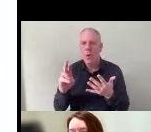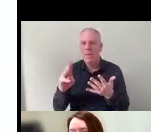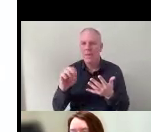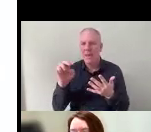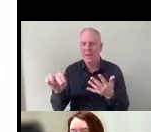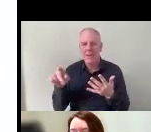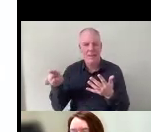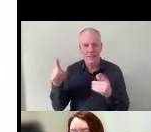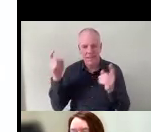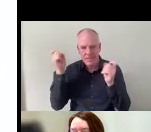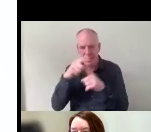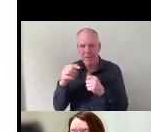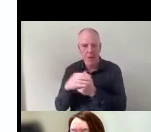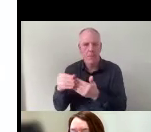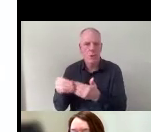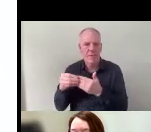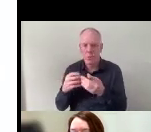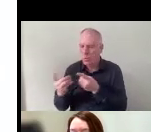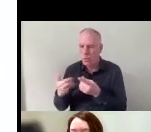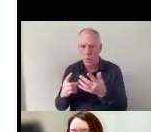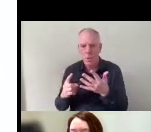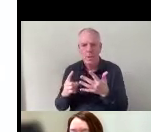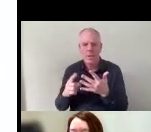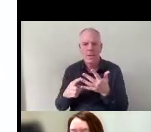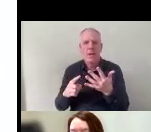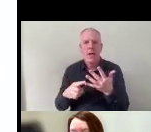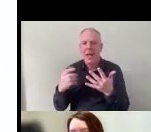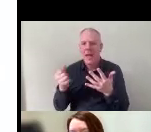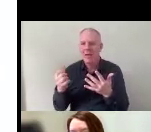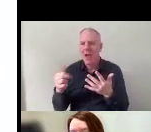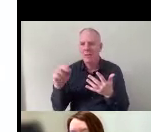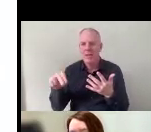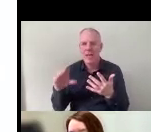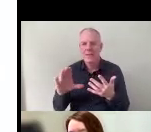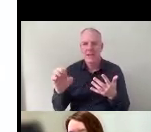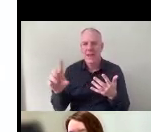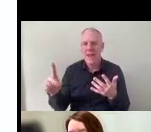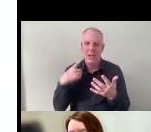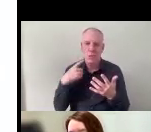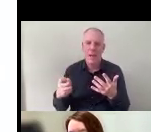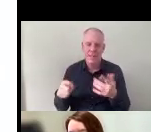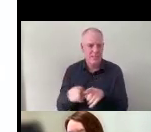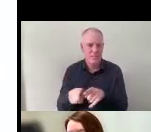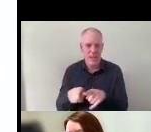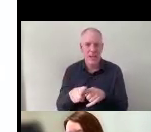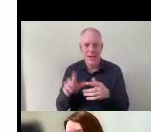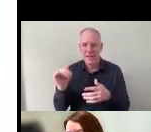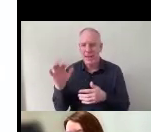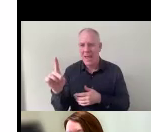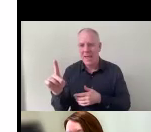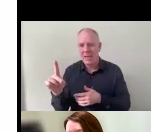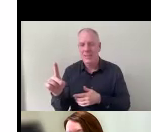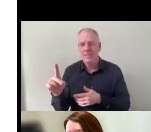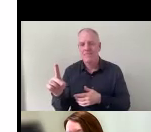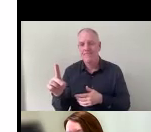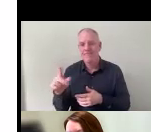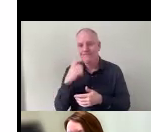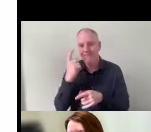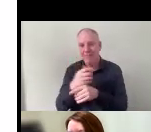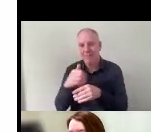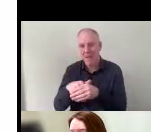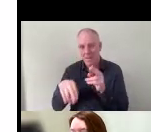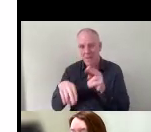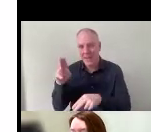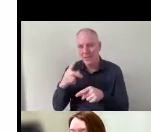challenging from a conservation perspective, and contains arsenic and lead white. So pigment containing lead, as the name will suggest, was found extensively in all the